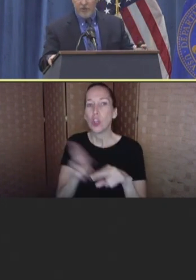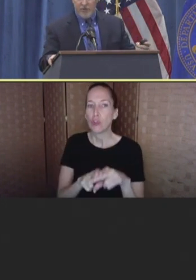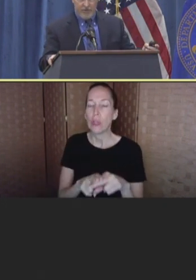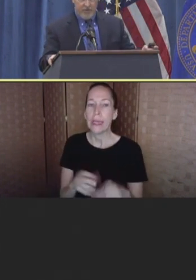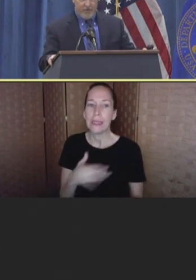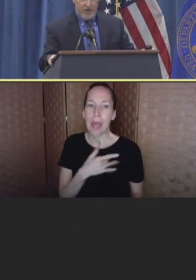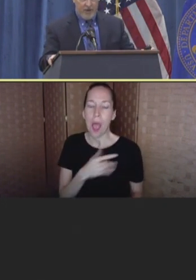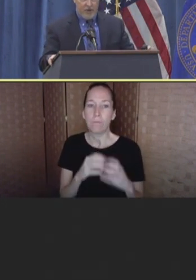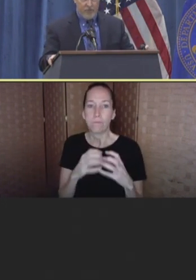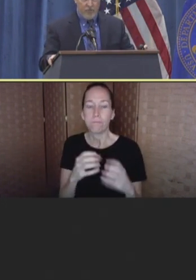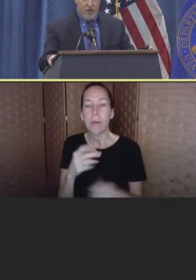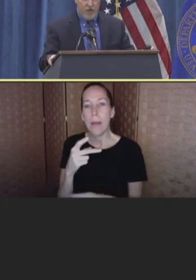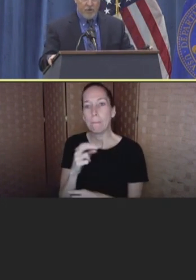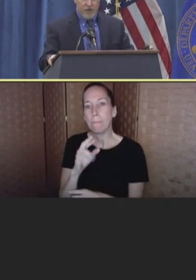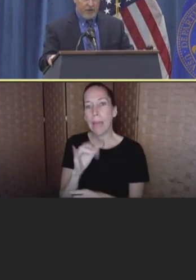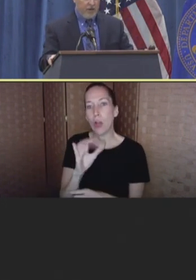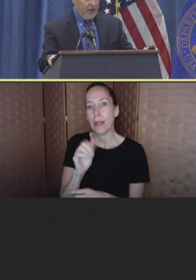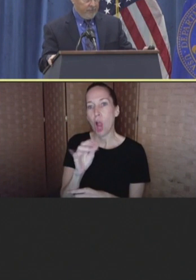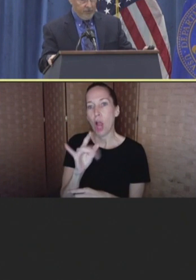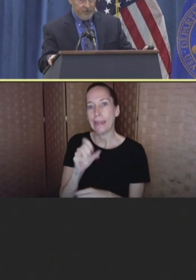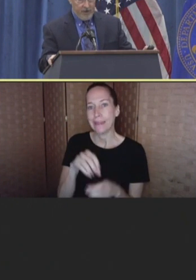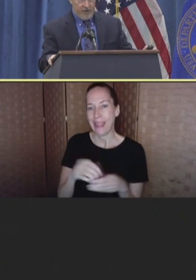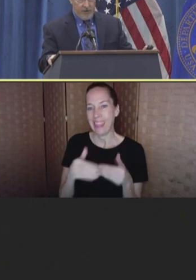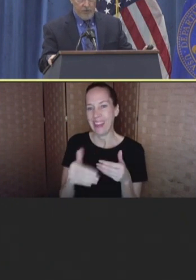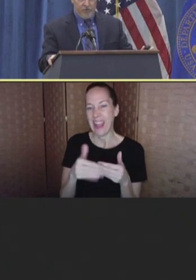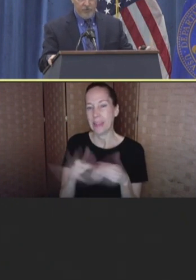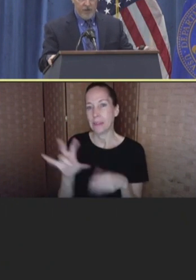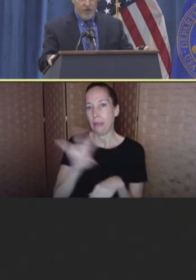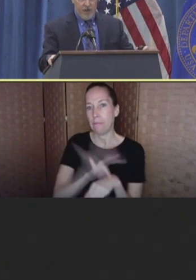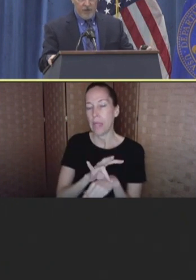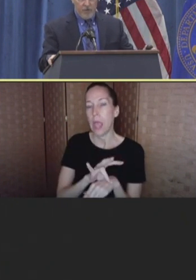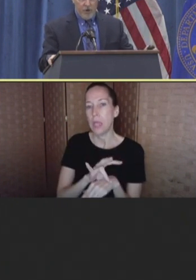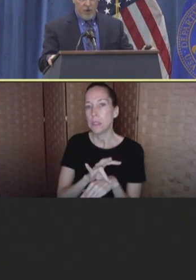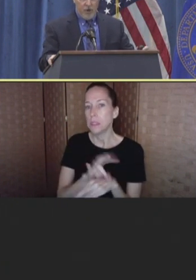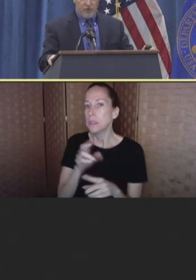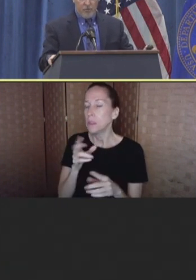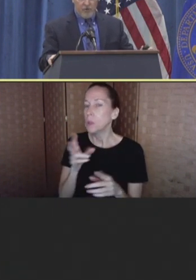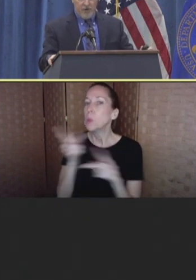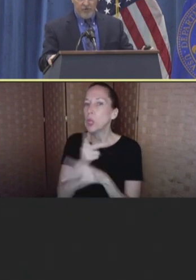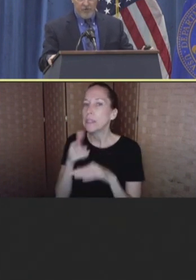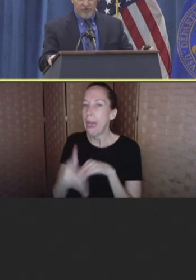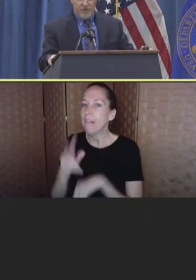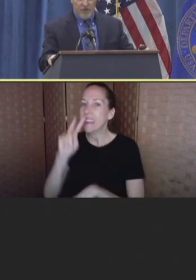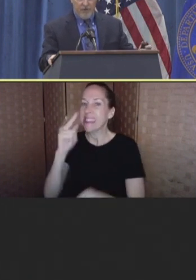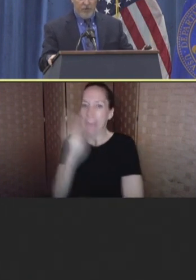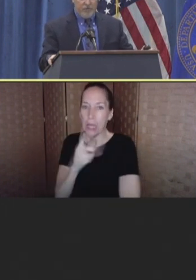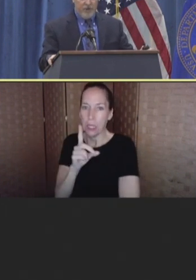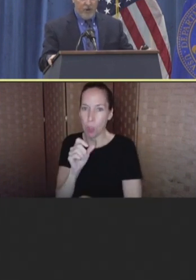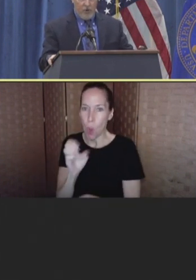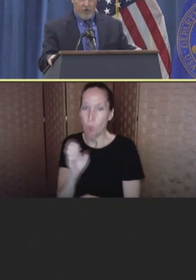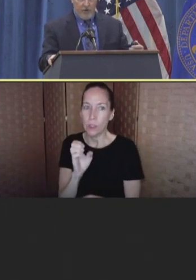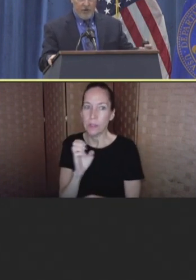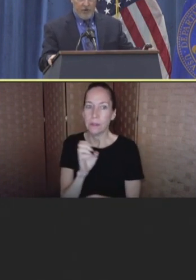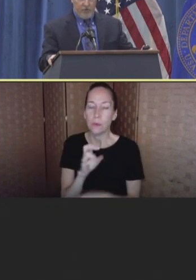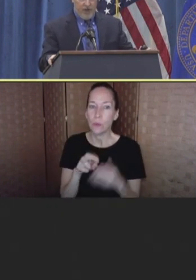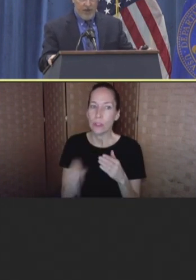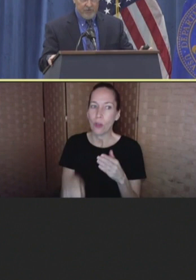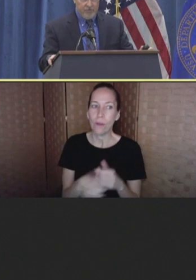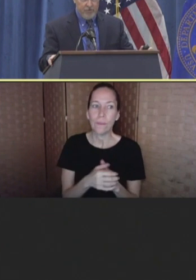in that seven-day interval, particularly after the second dose. And there were no noticeable differences in the level of care or the clinical status between